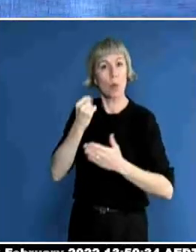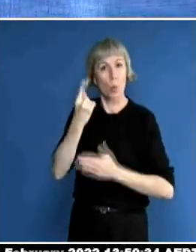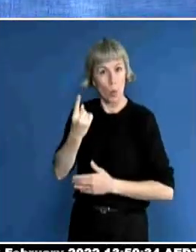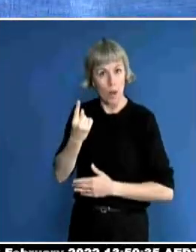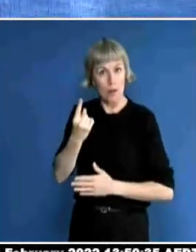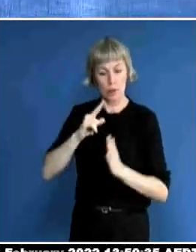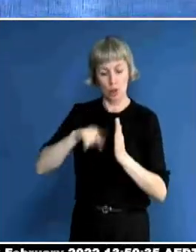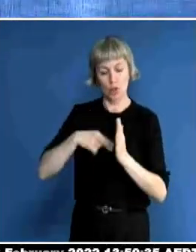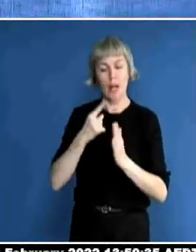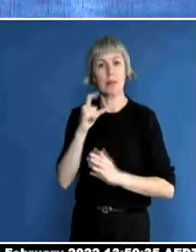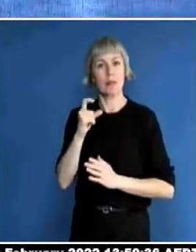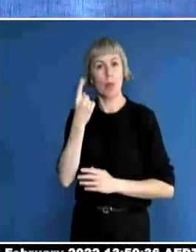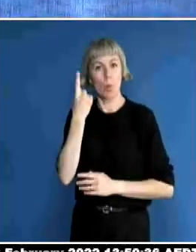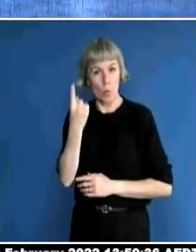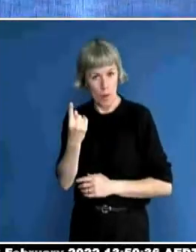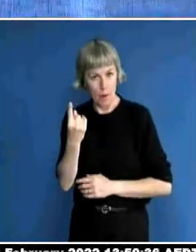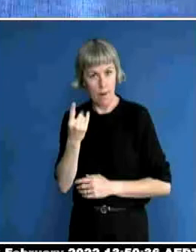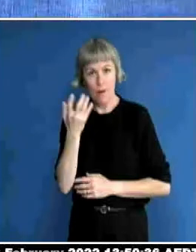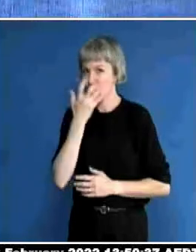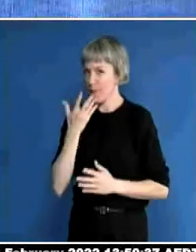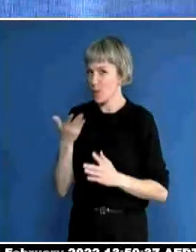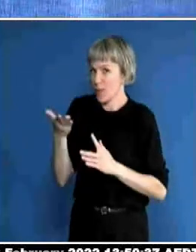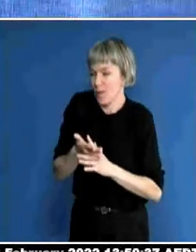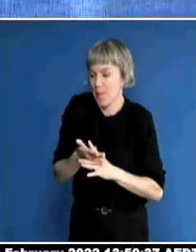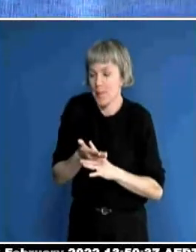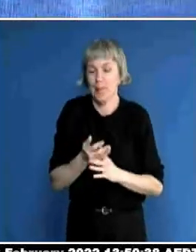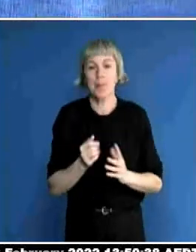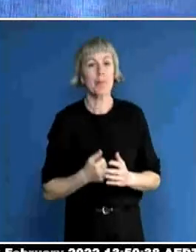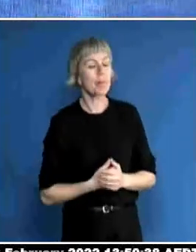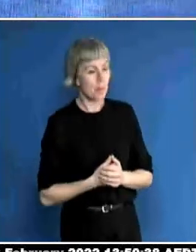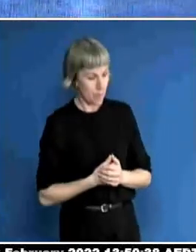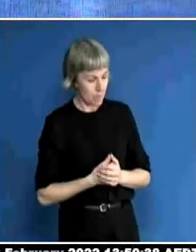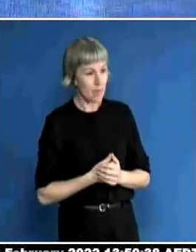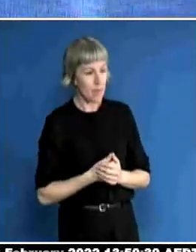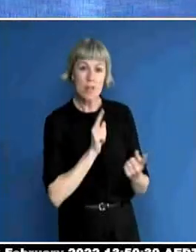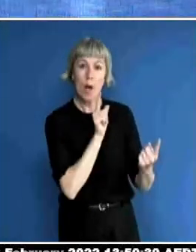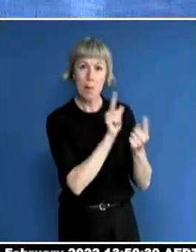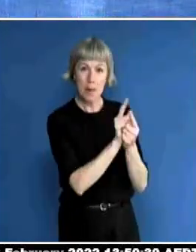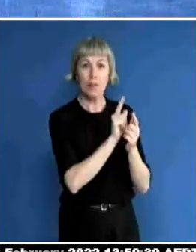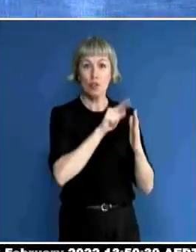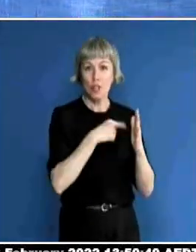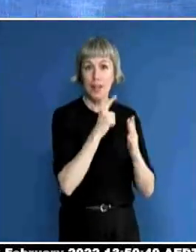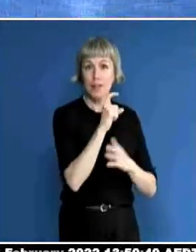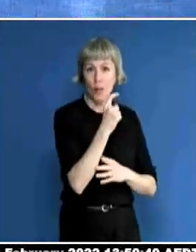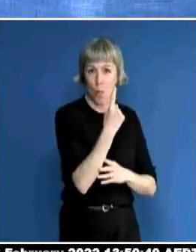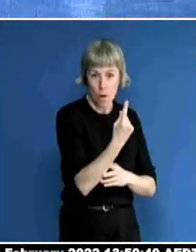And another person from AimBig. That same day I signed my first job plan with AimBig.